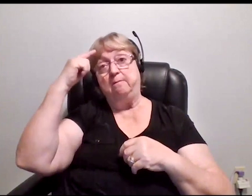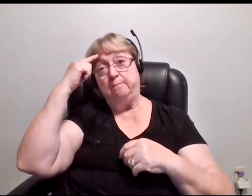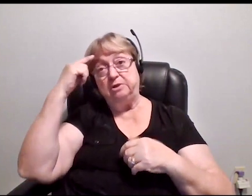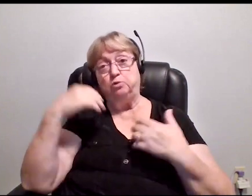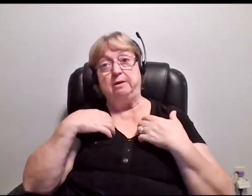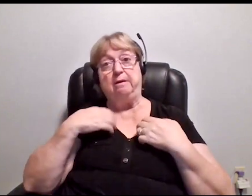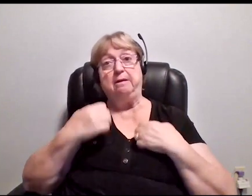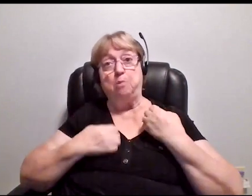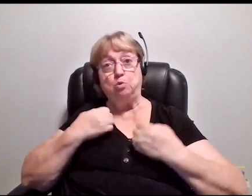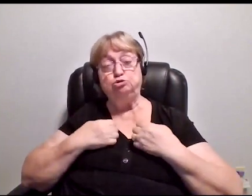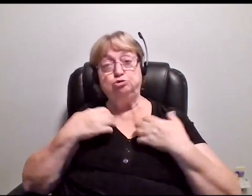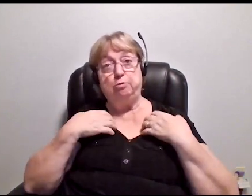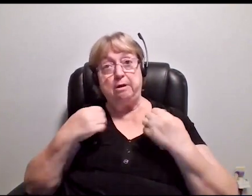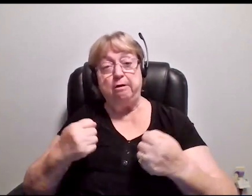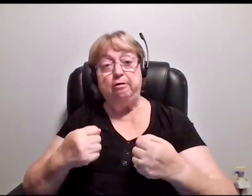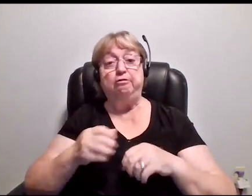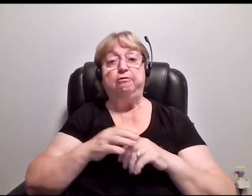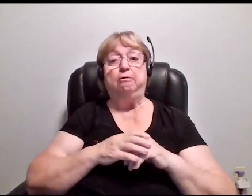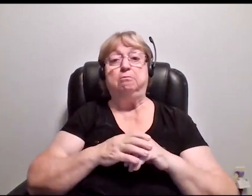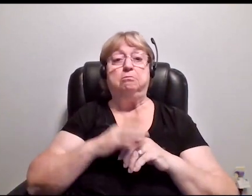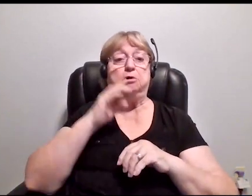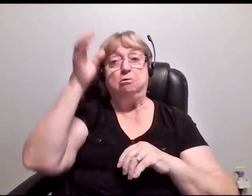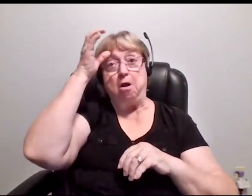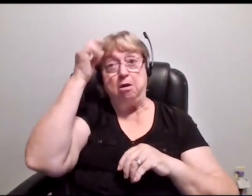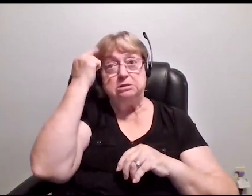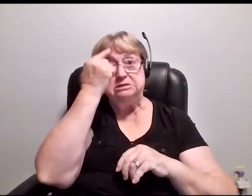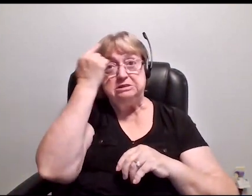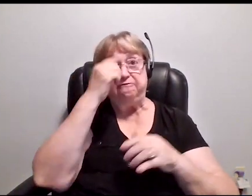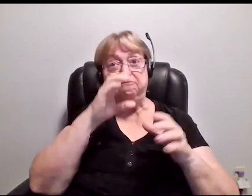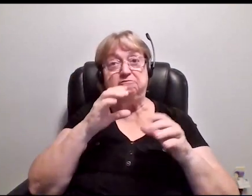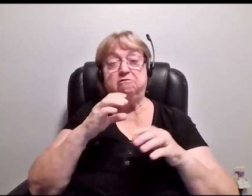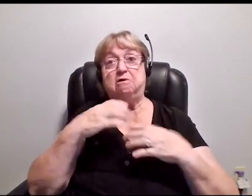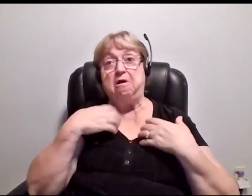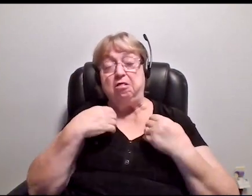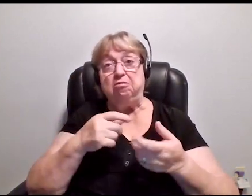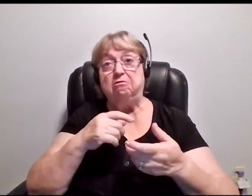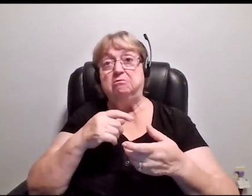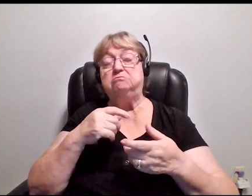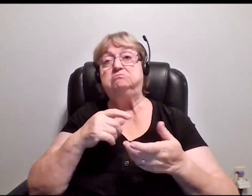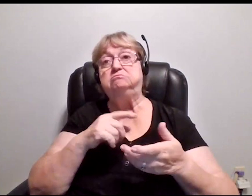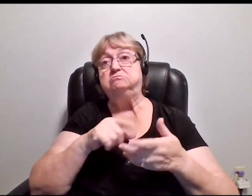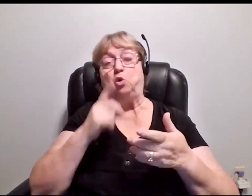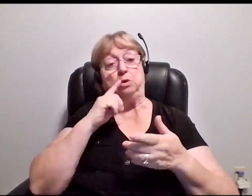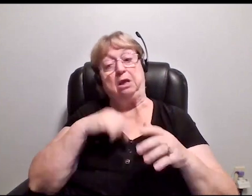as there was a dearth of that research available. We can take up suggestions of solutions of access needs